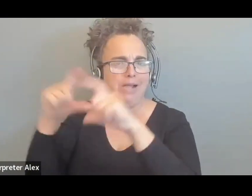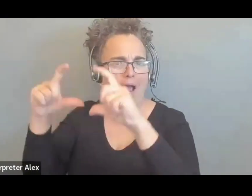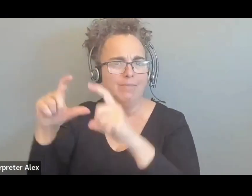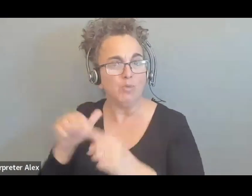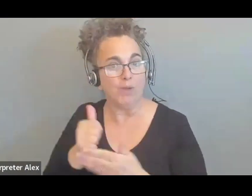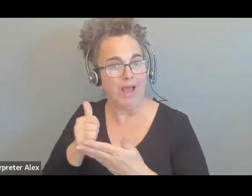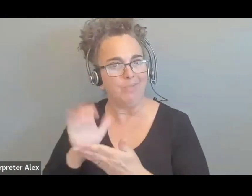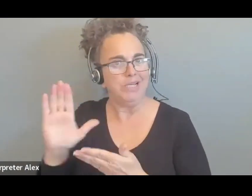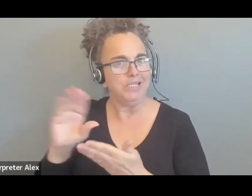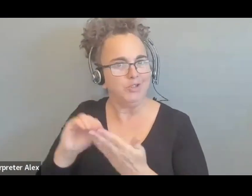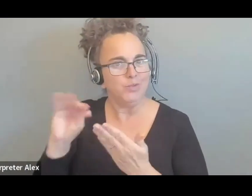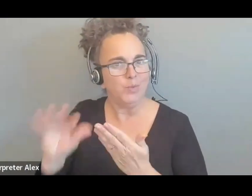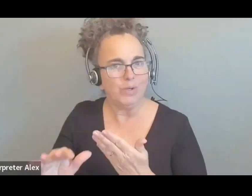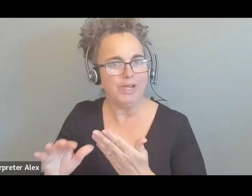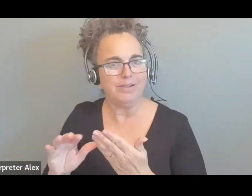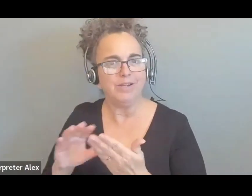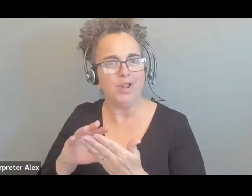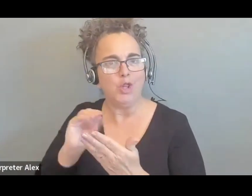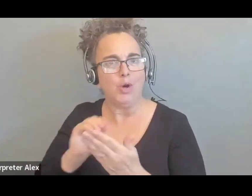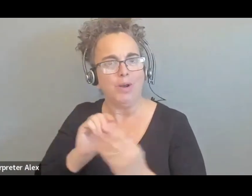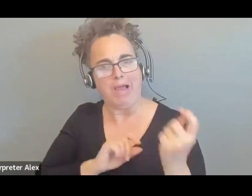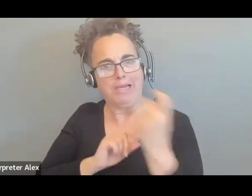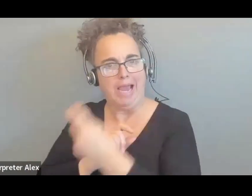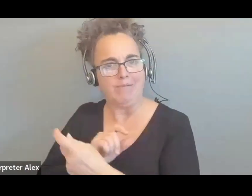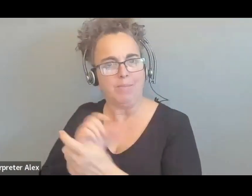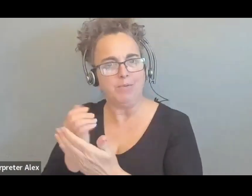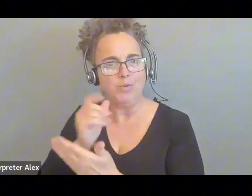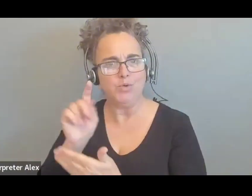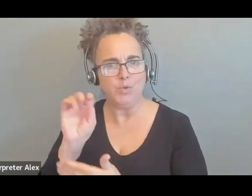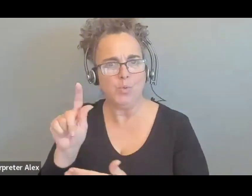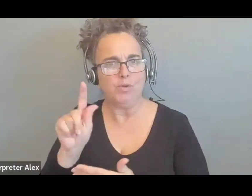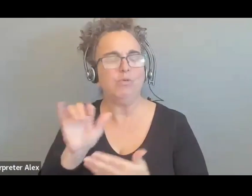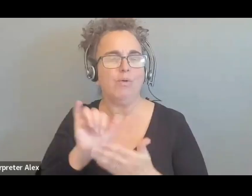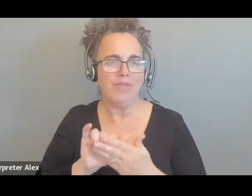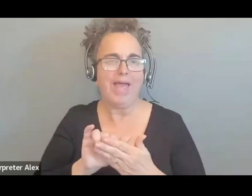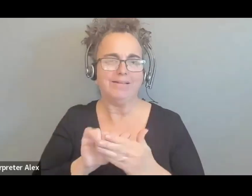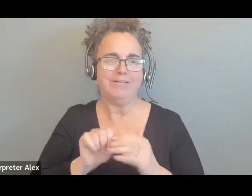and got a new tool. So, and then that's like the ripple effect of accessibility.